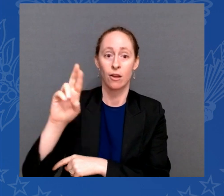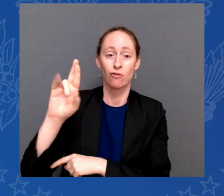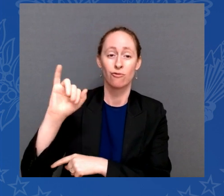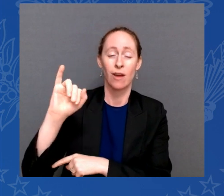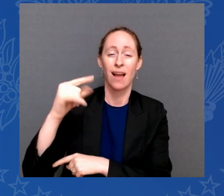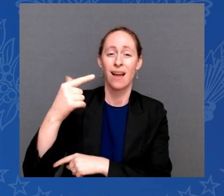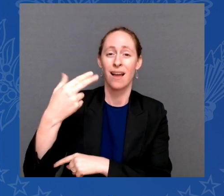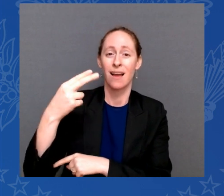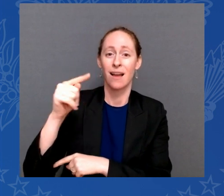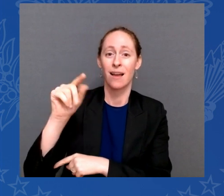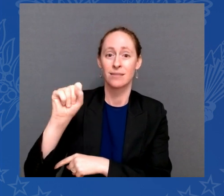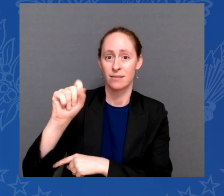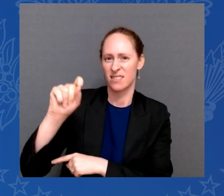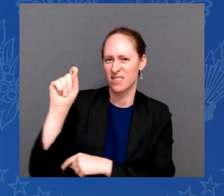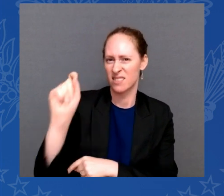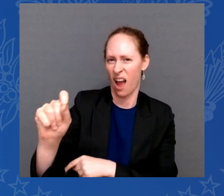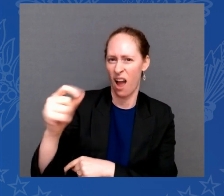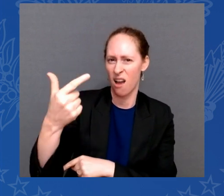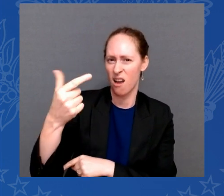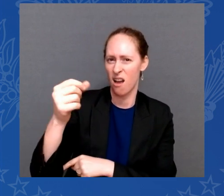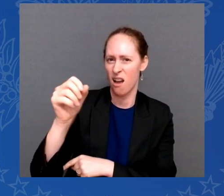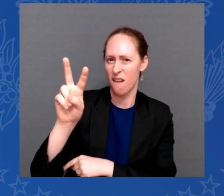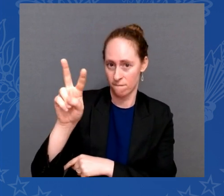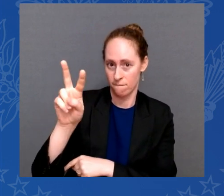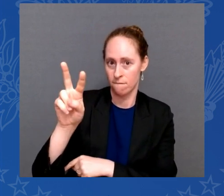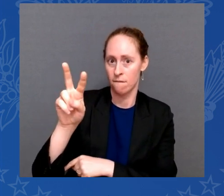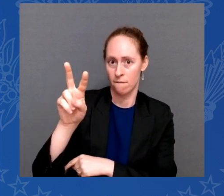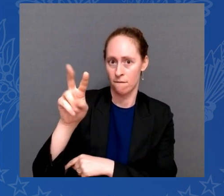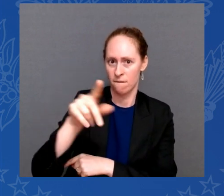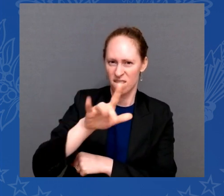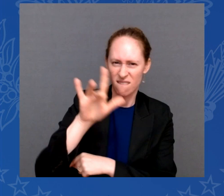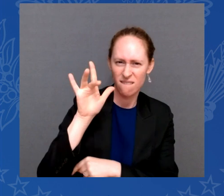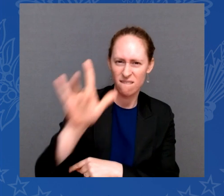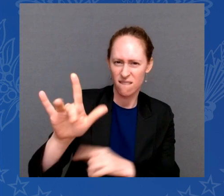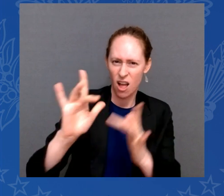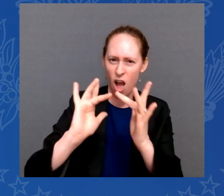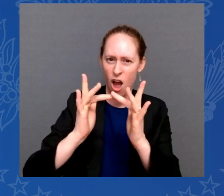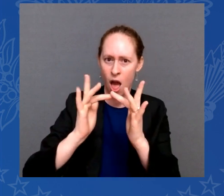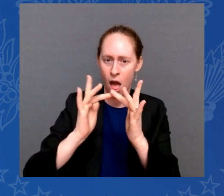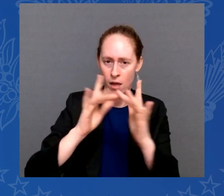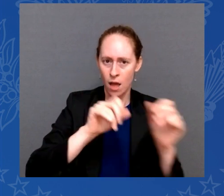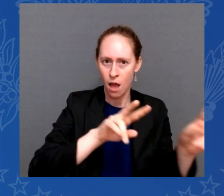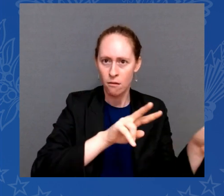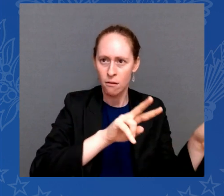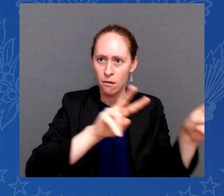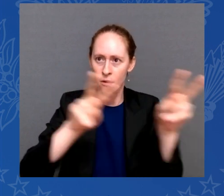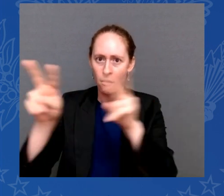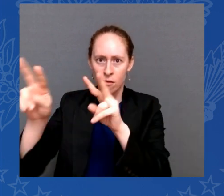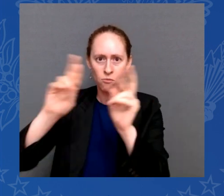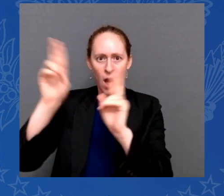They knew their rights, and we provided as much information and direction as we could immediately for people who were inquiring.